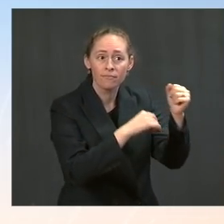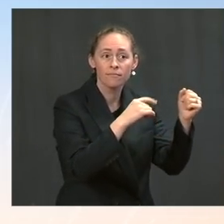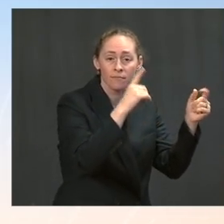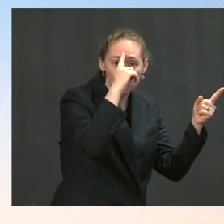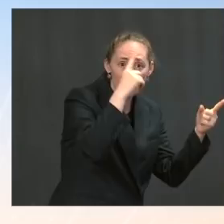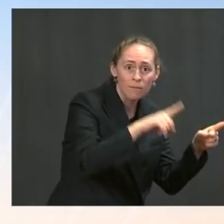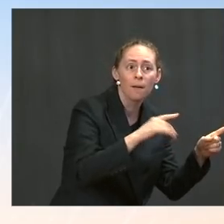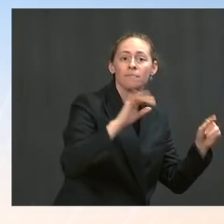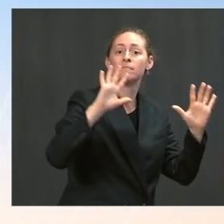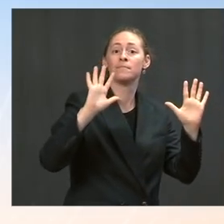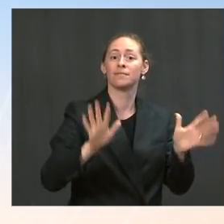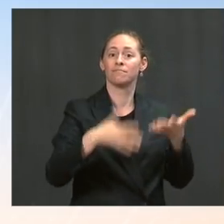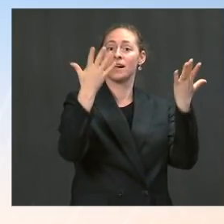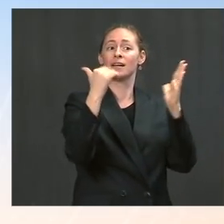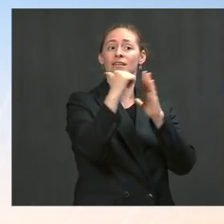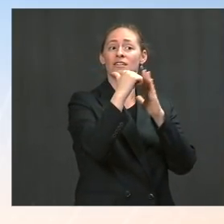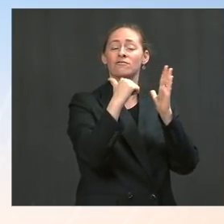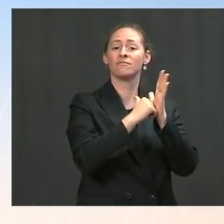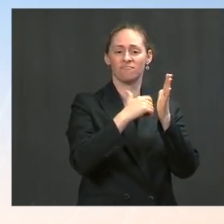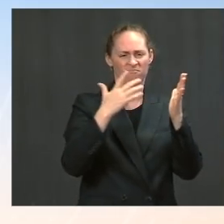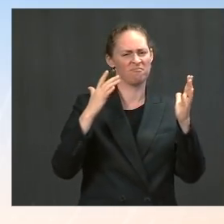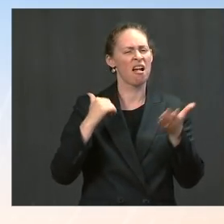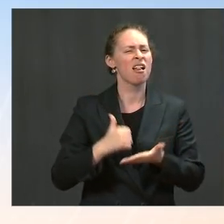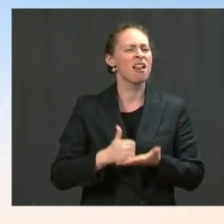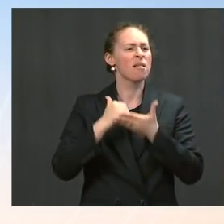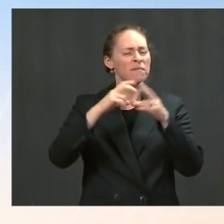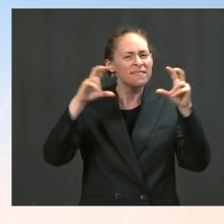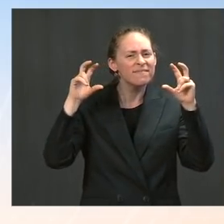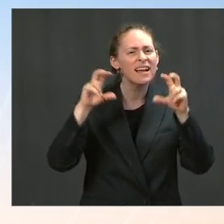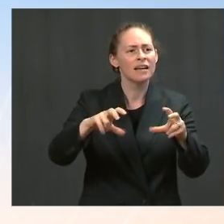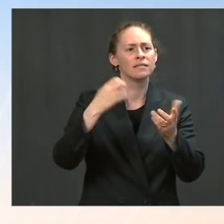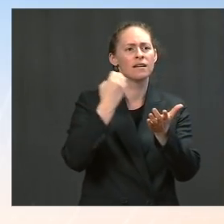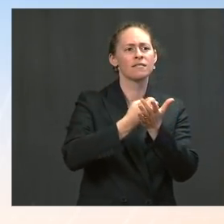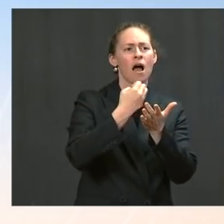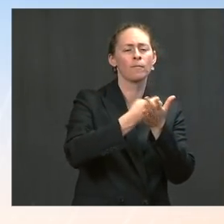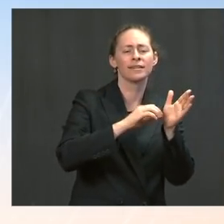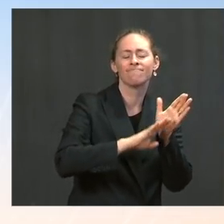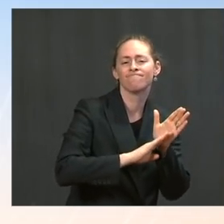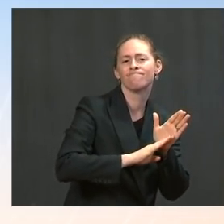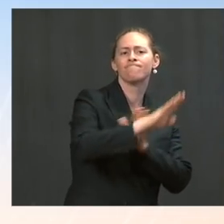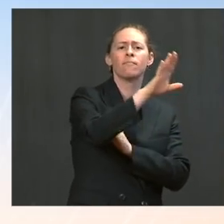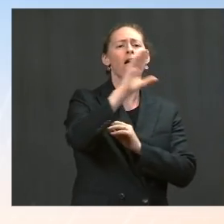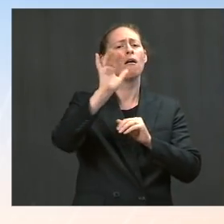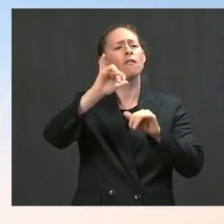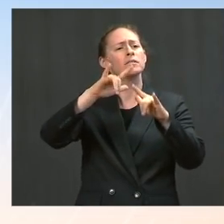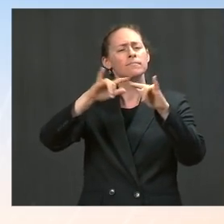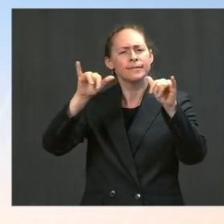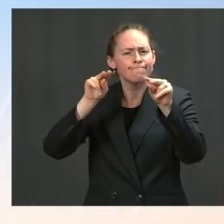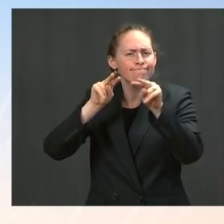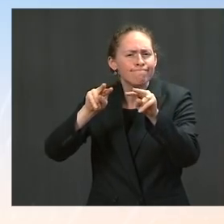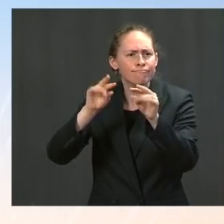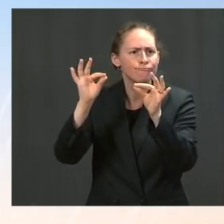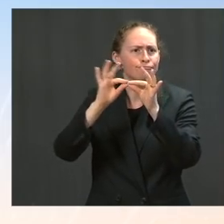while keeping inflation in check for the long term. On Tuesday, the President will hold his second Cabinet meeting of his administration --